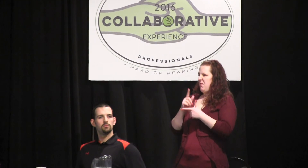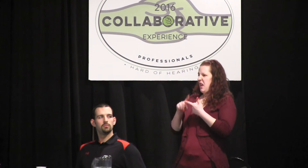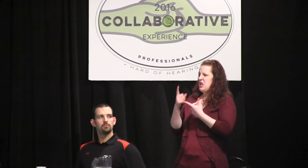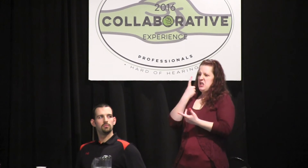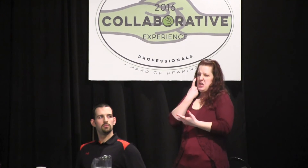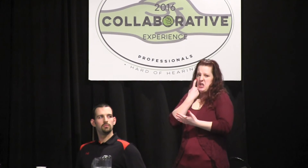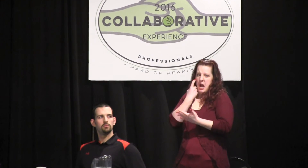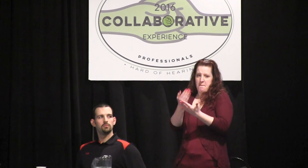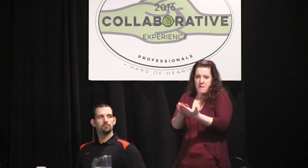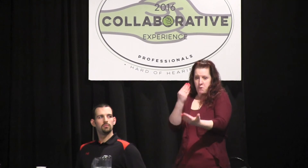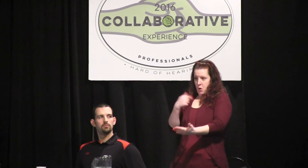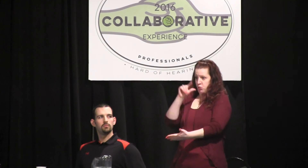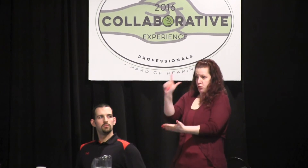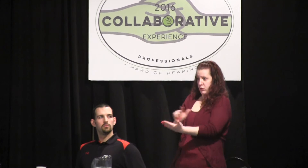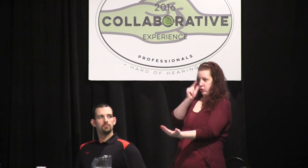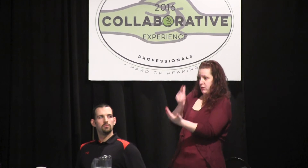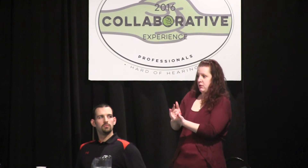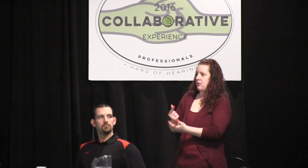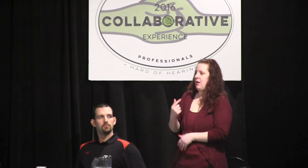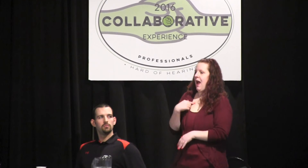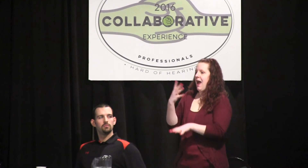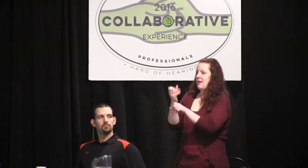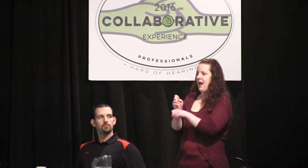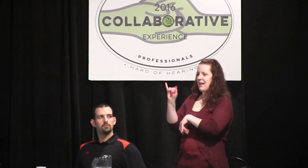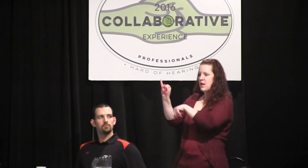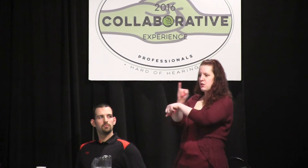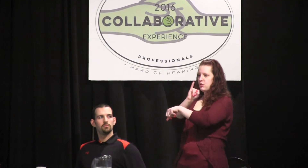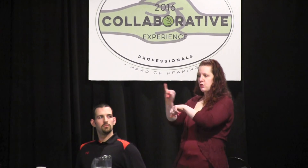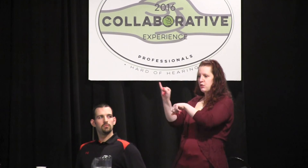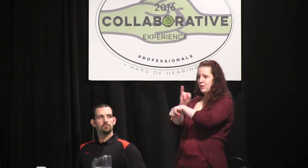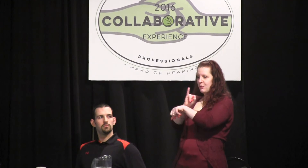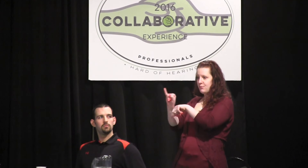of the different jobs out there. And before I graduated,